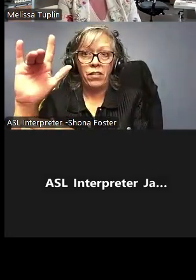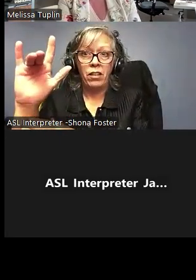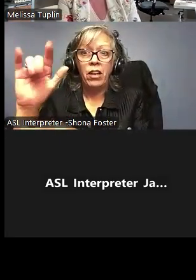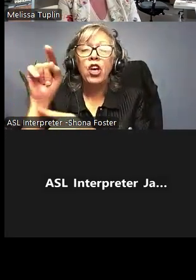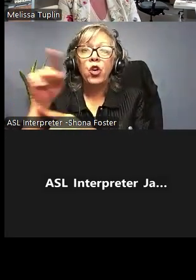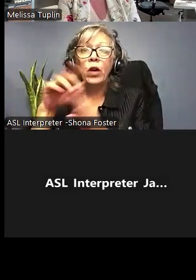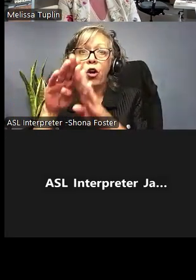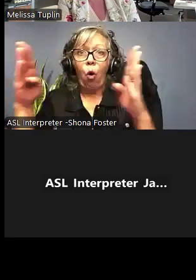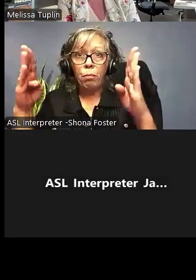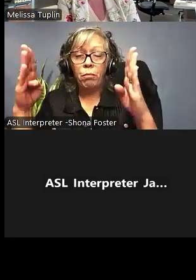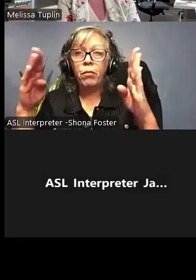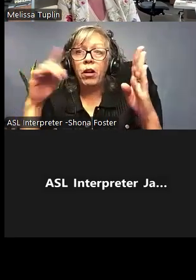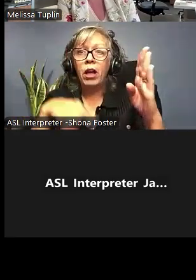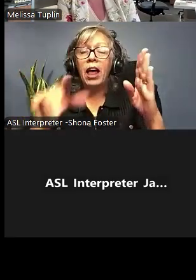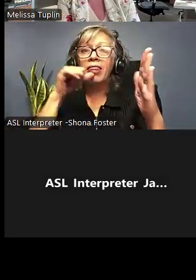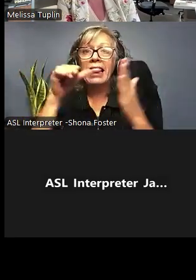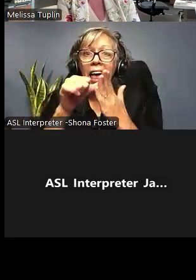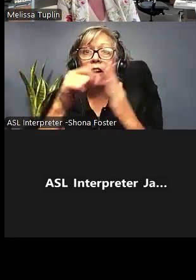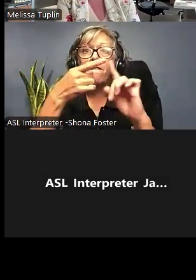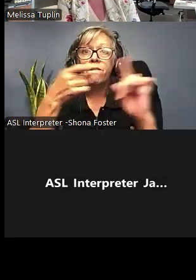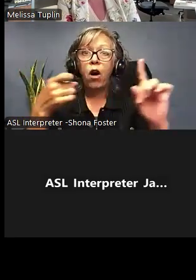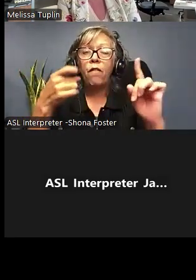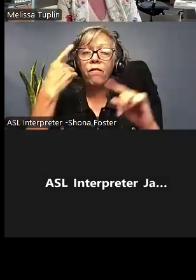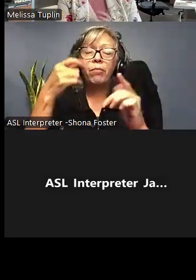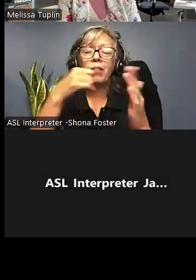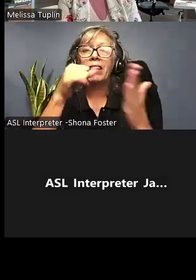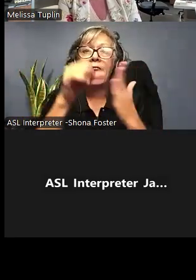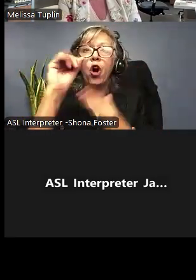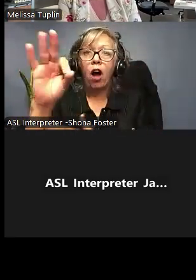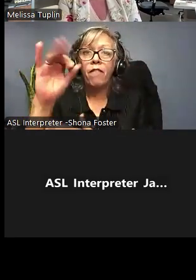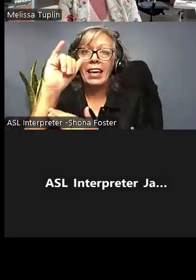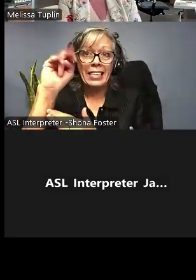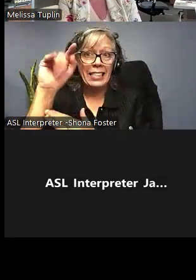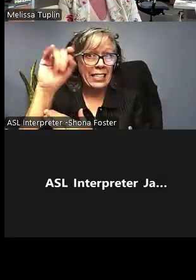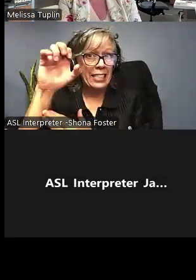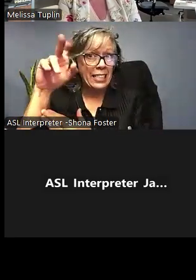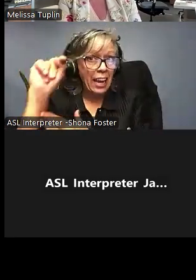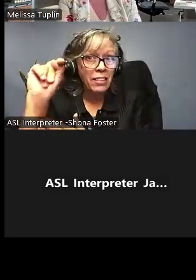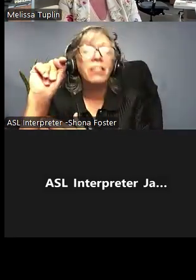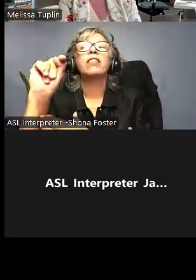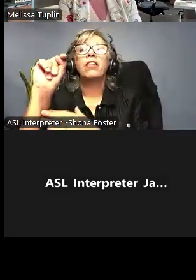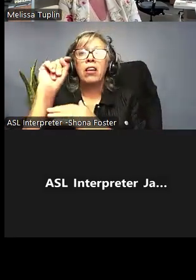the Letter of Intent from Open Opportunities. You must be screened by our program staff through